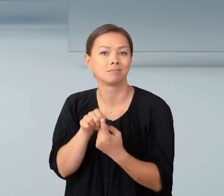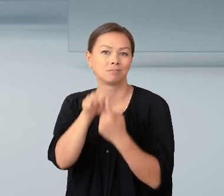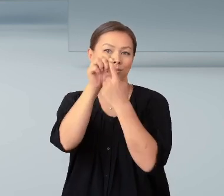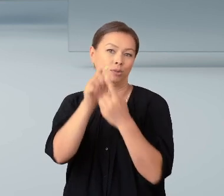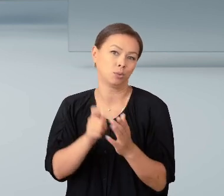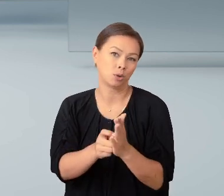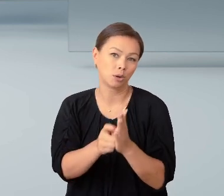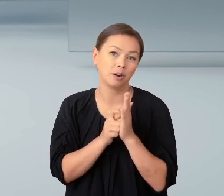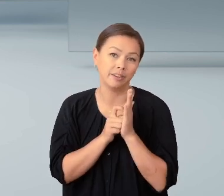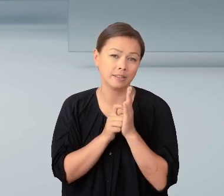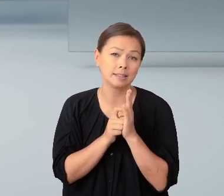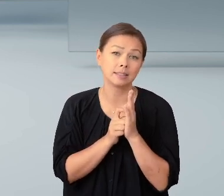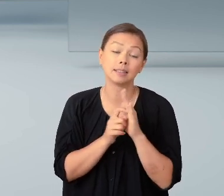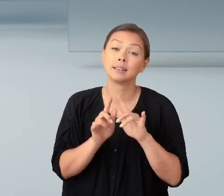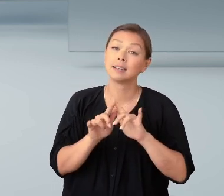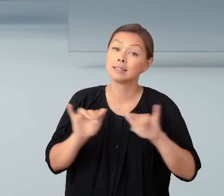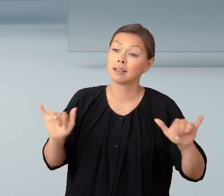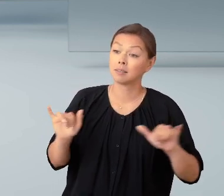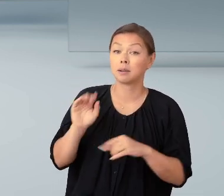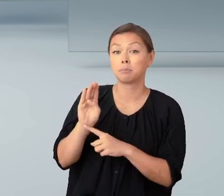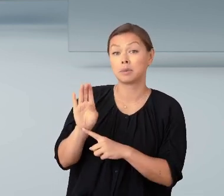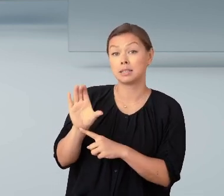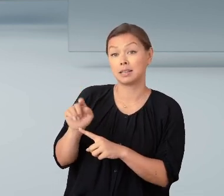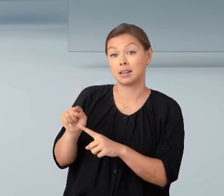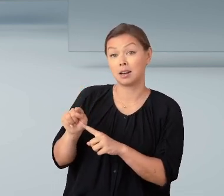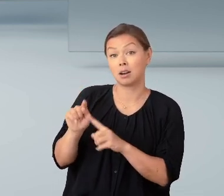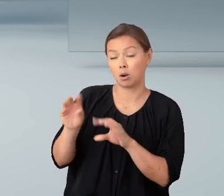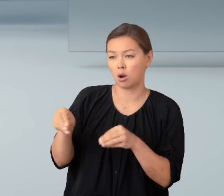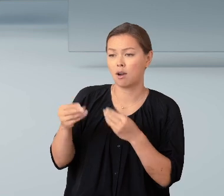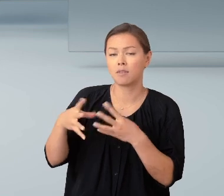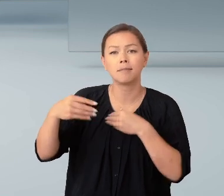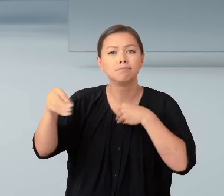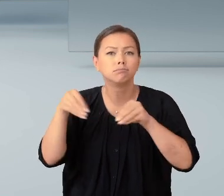offers the flexibility and scalability required to accommodate growth,